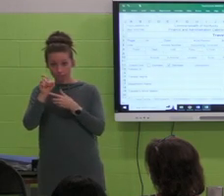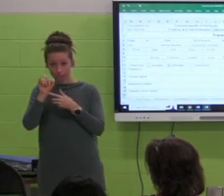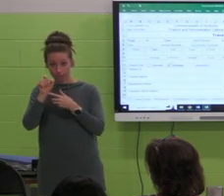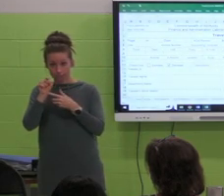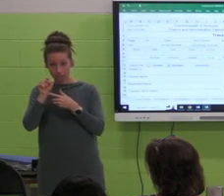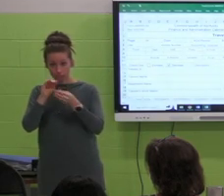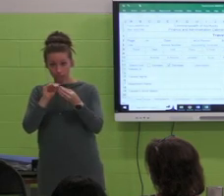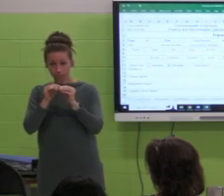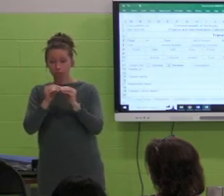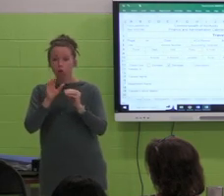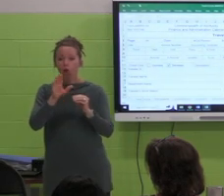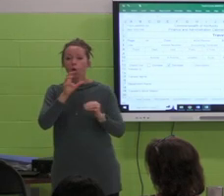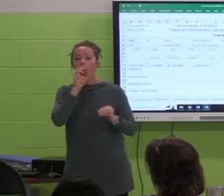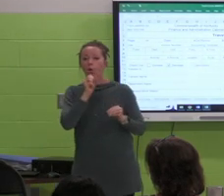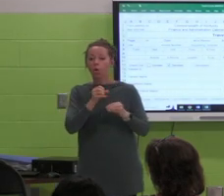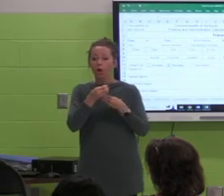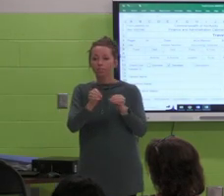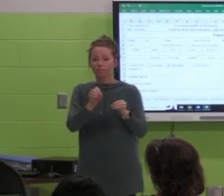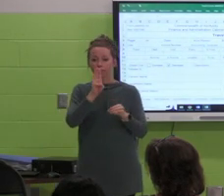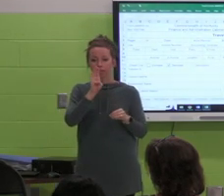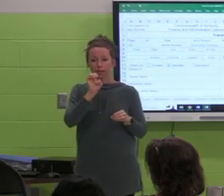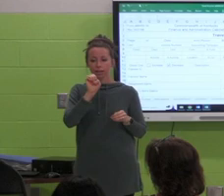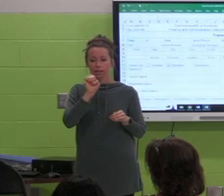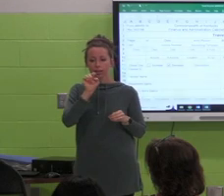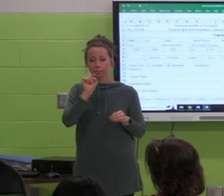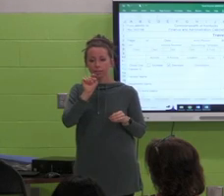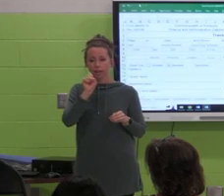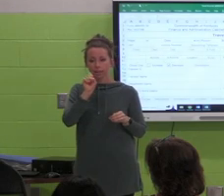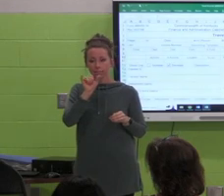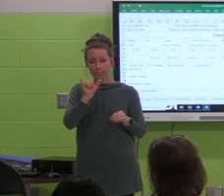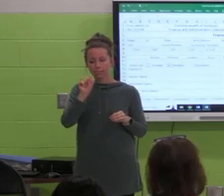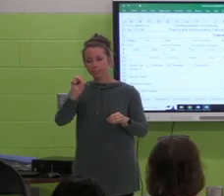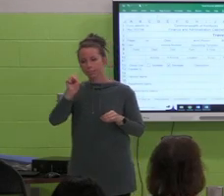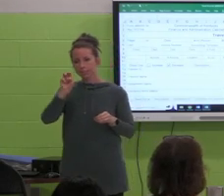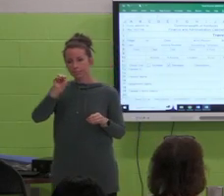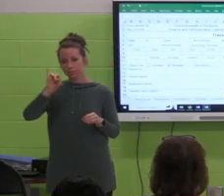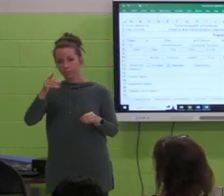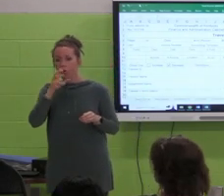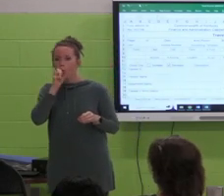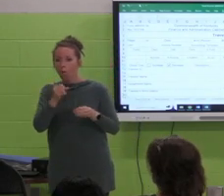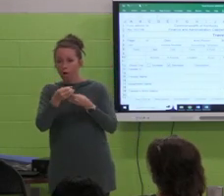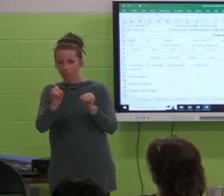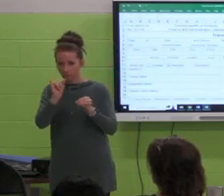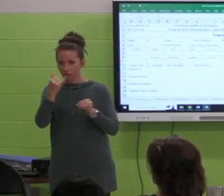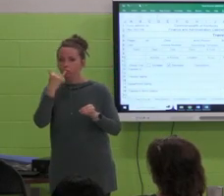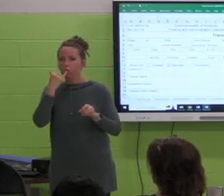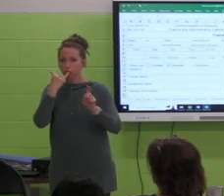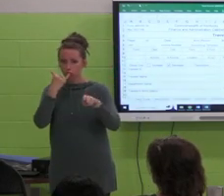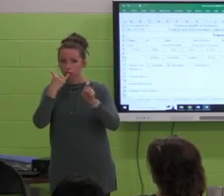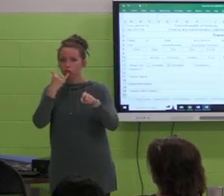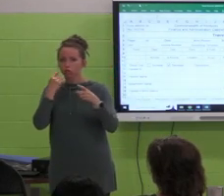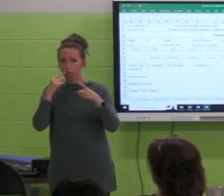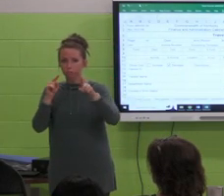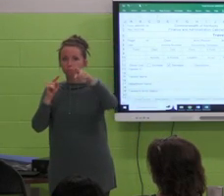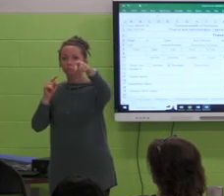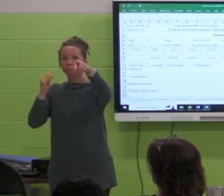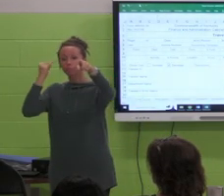Betsy Smith's old office for the time being okay so that phone yeah the the extension